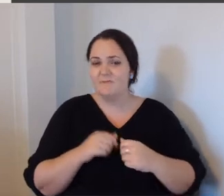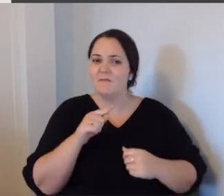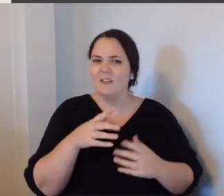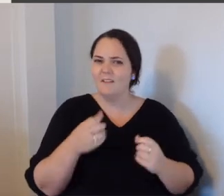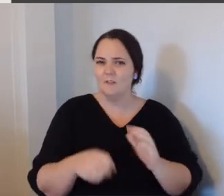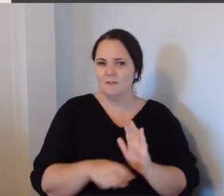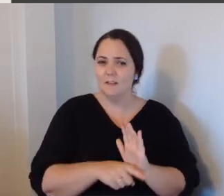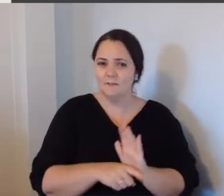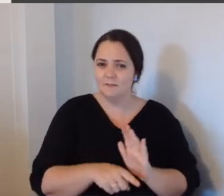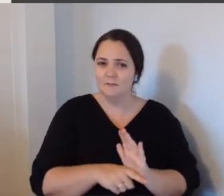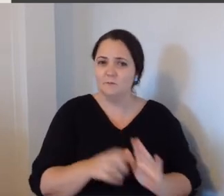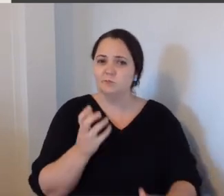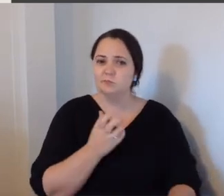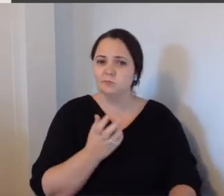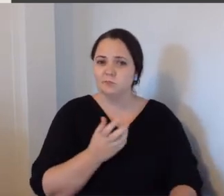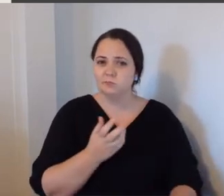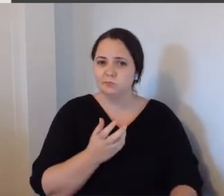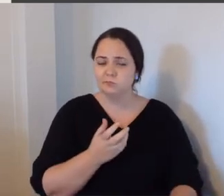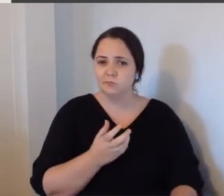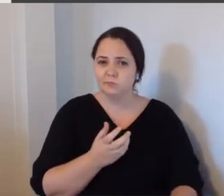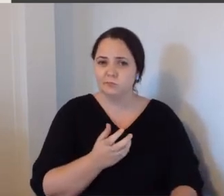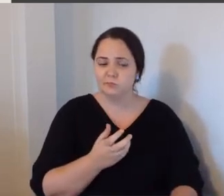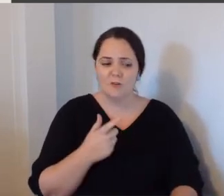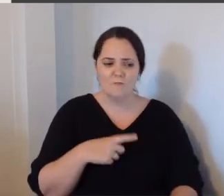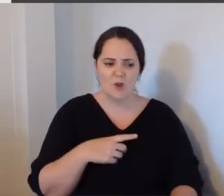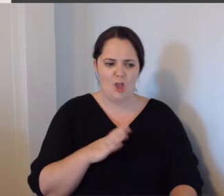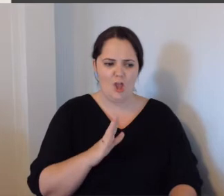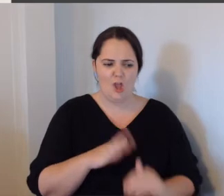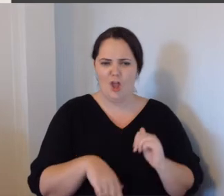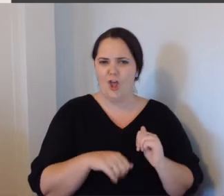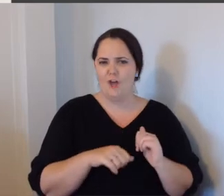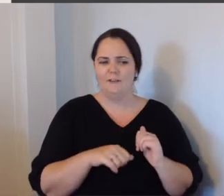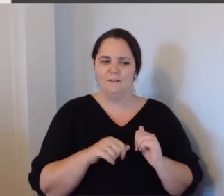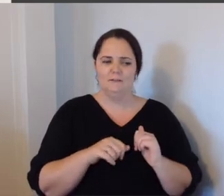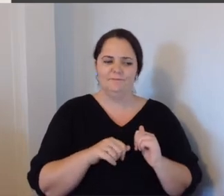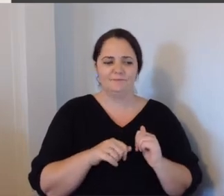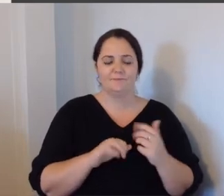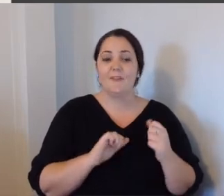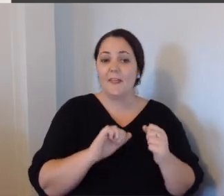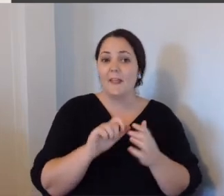for reprehensible acts is built right into the myth of the artistic genius and Picasso is one